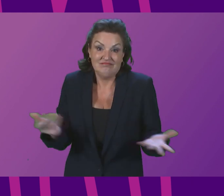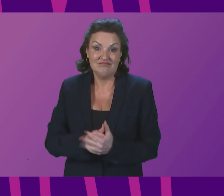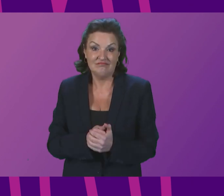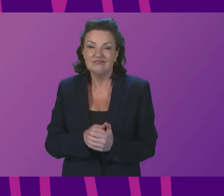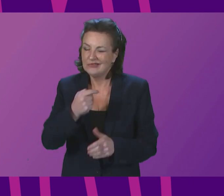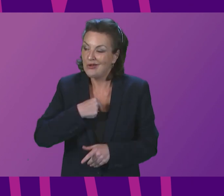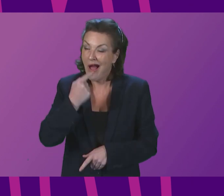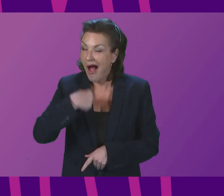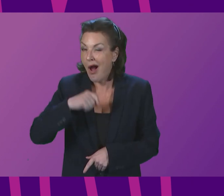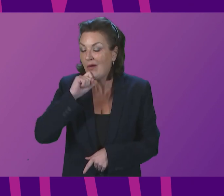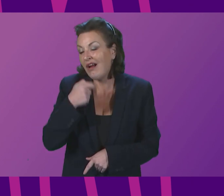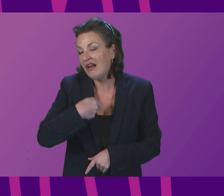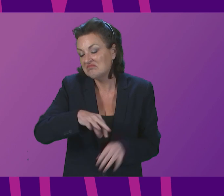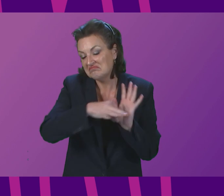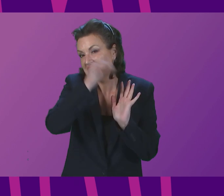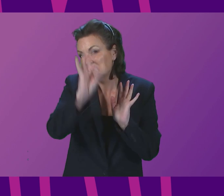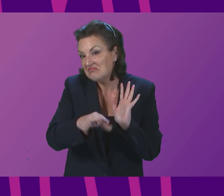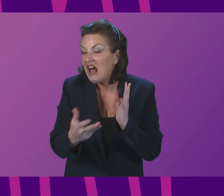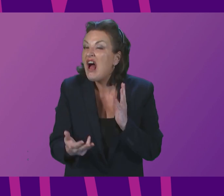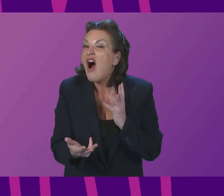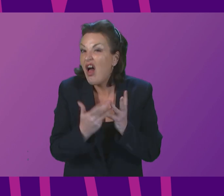Here is another meaningful action that the Government can take: Scottish Water, which